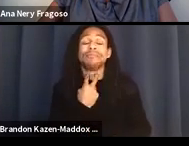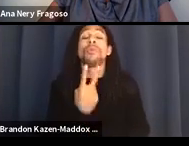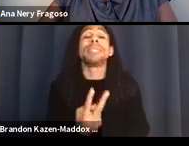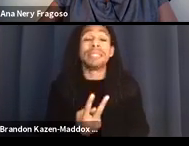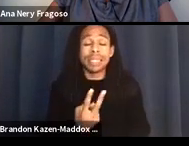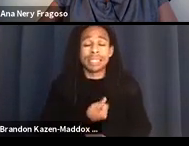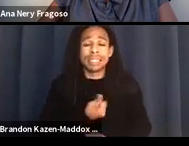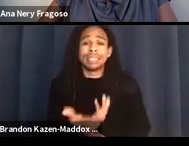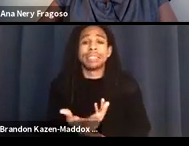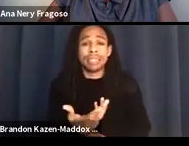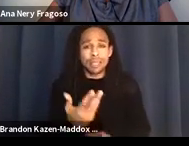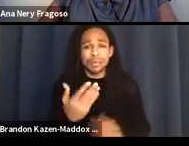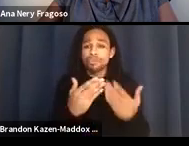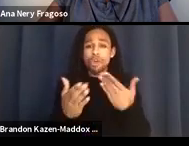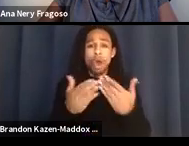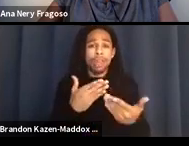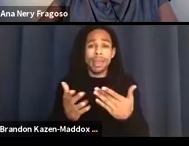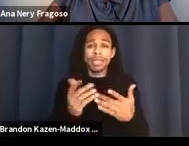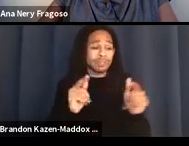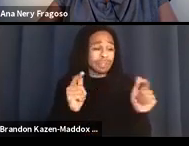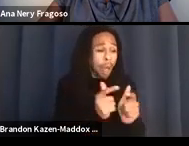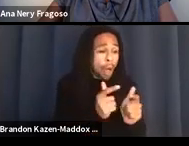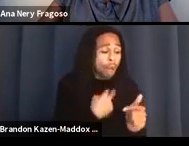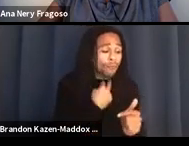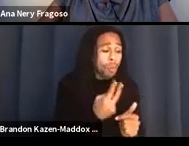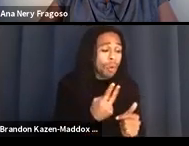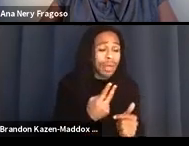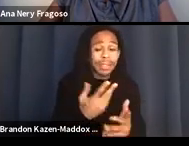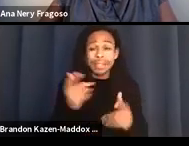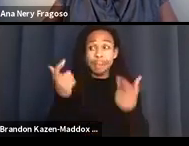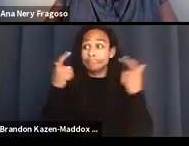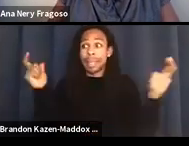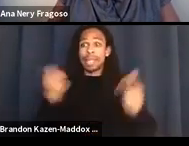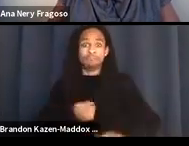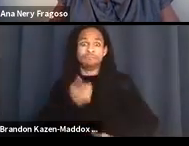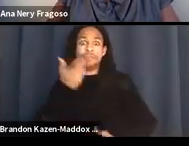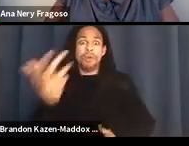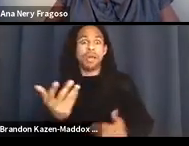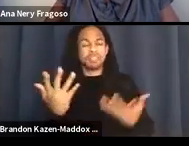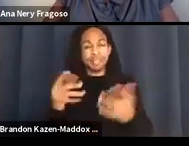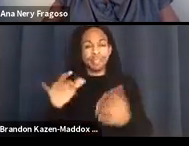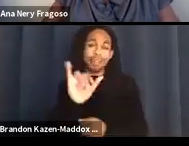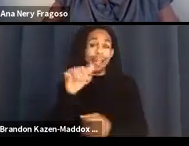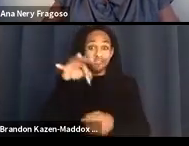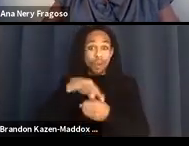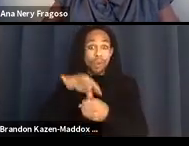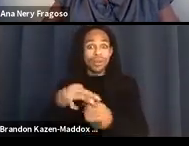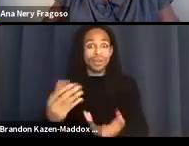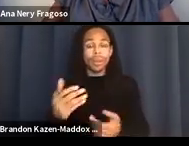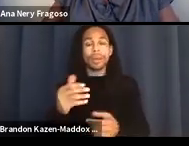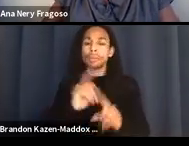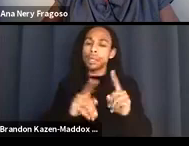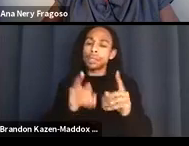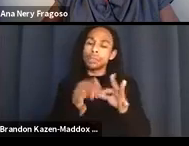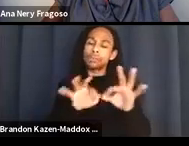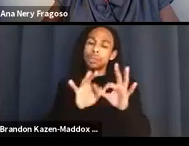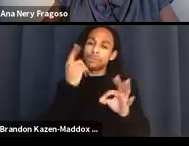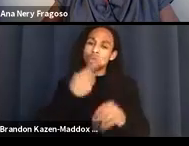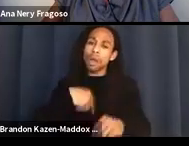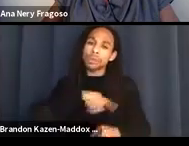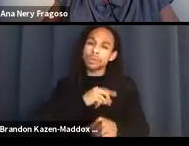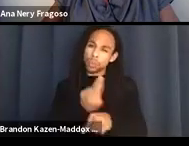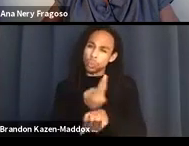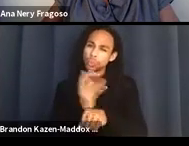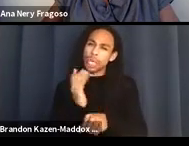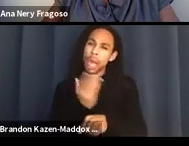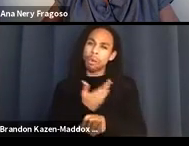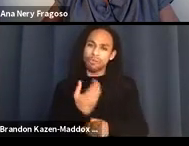I appreciate this community and I'm grateful, just like Ana Nery was sharing,